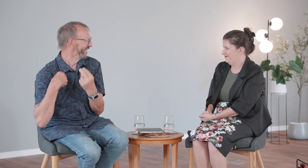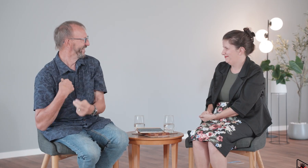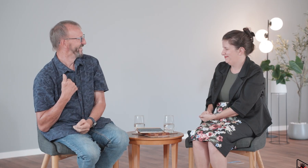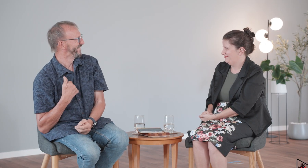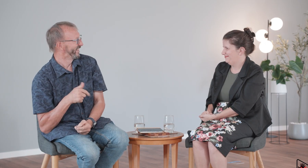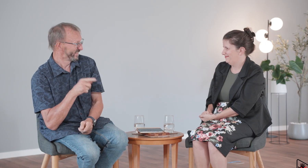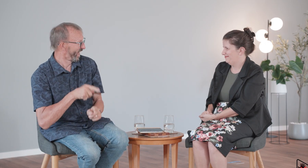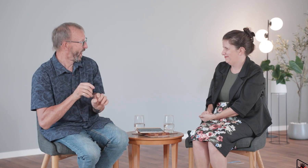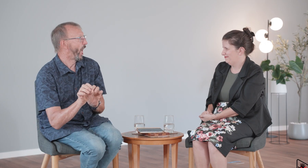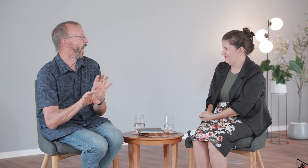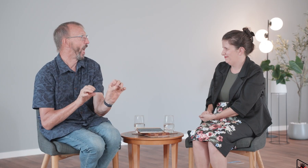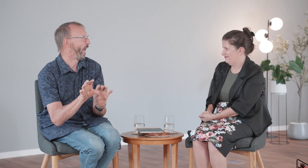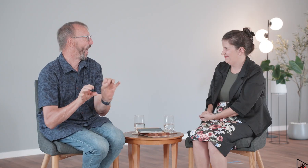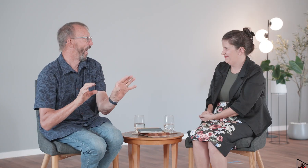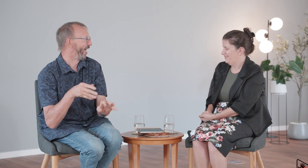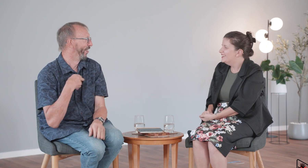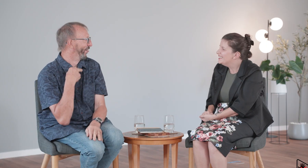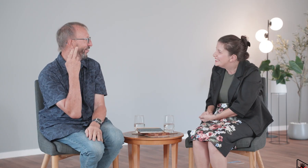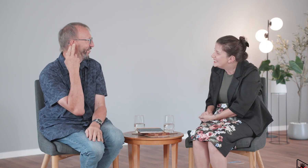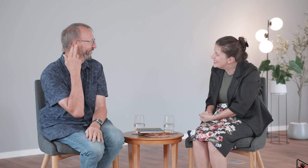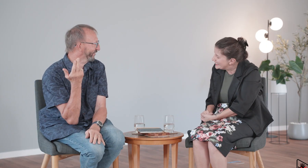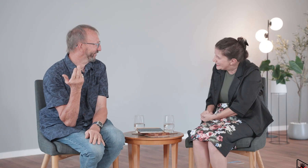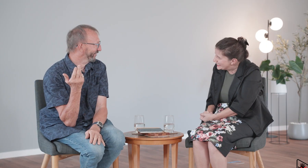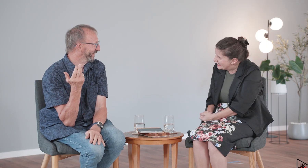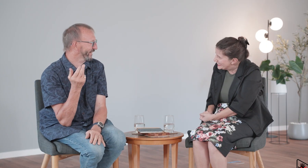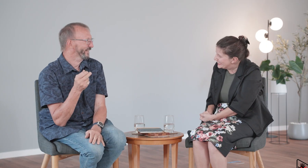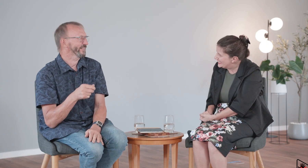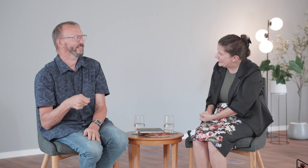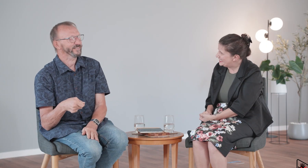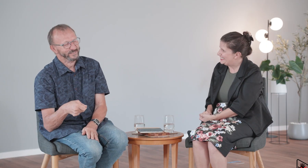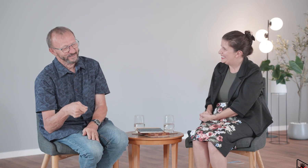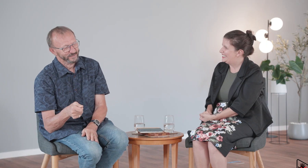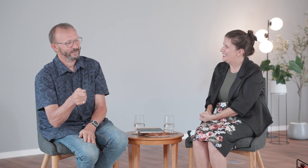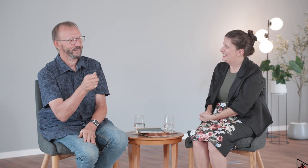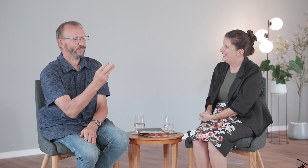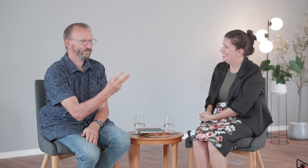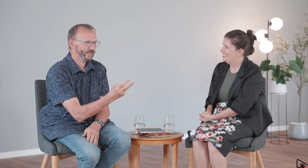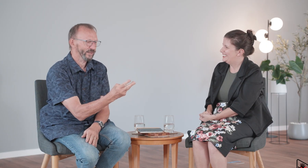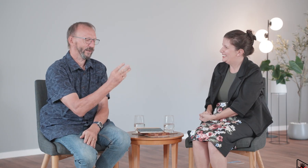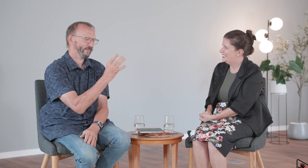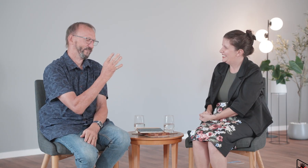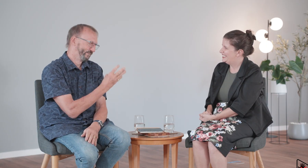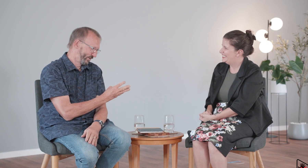and then the next. Everyone was still looking at me. The horn was still blaring away, but I